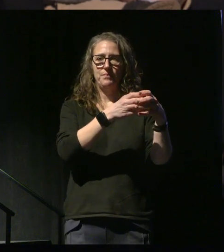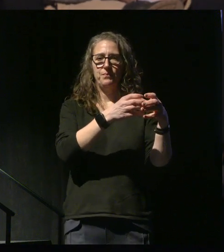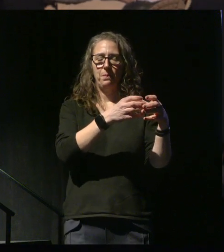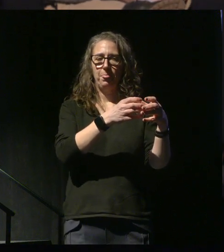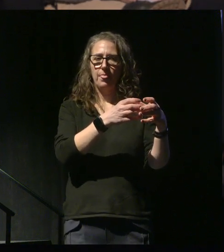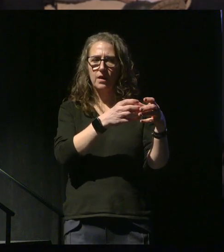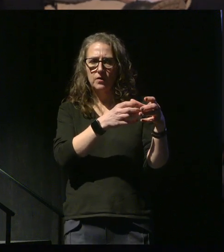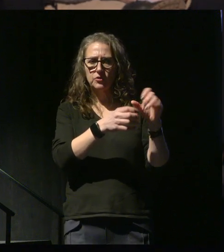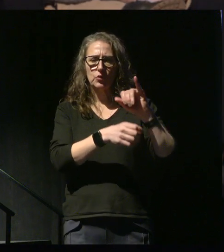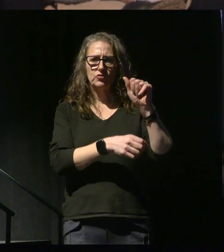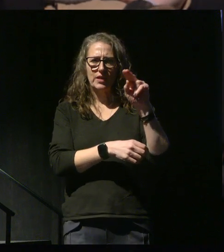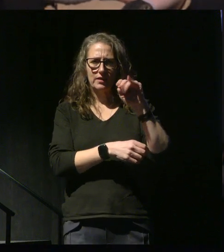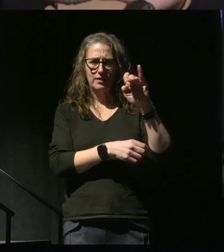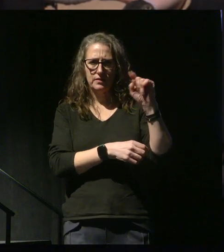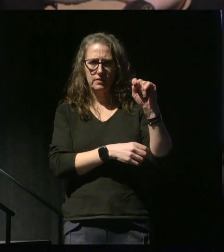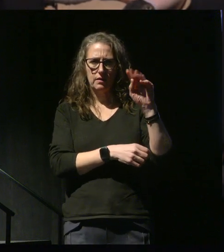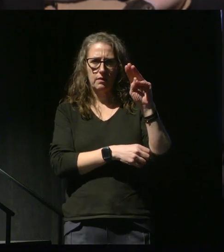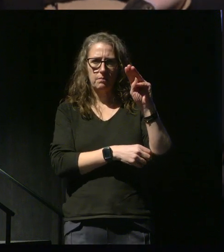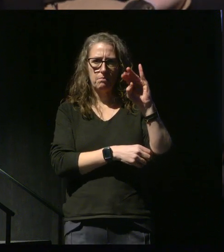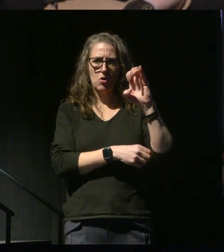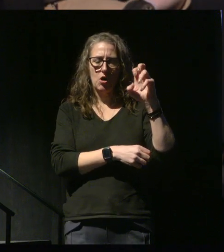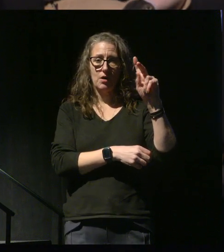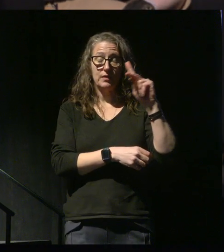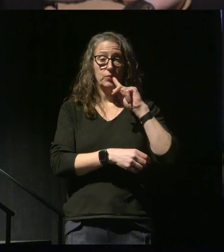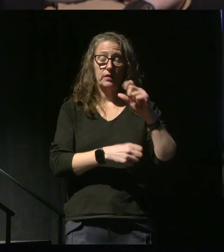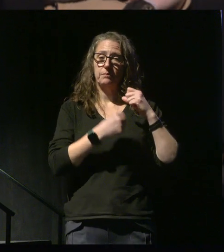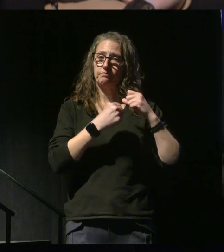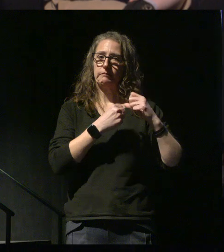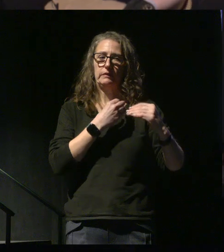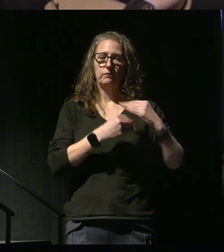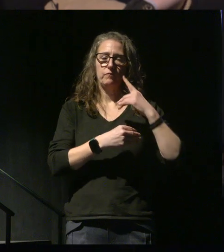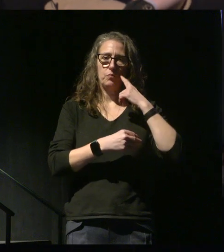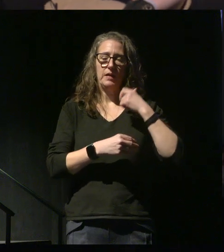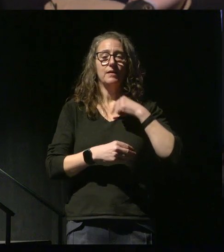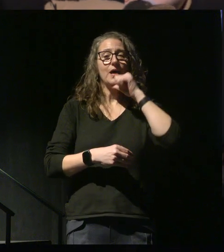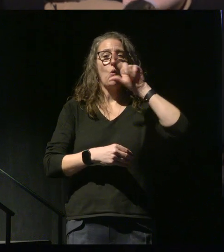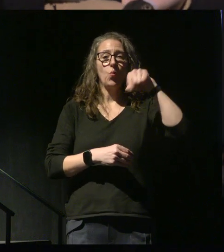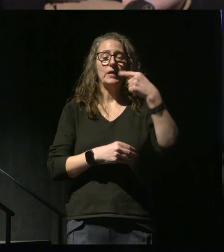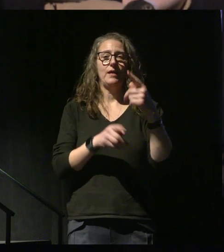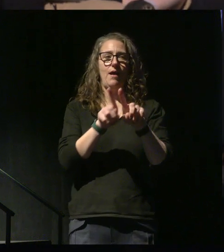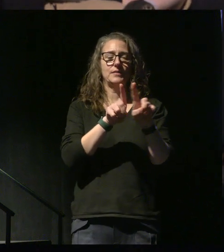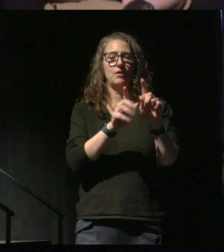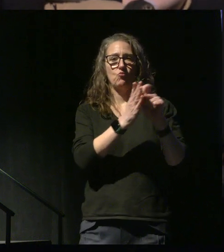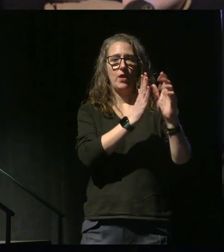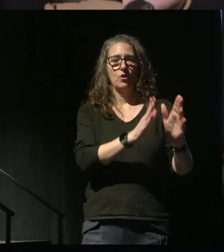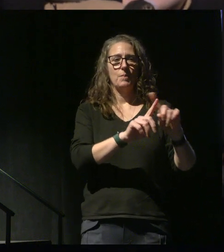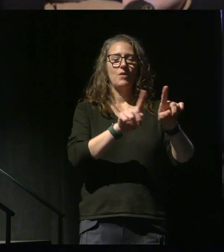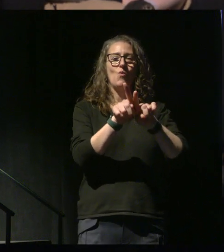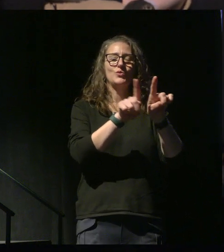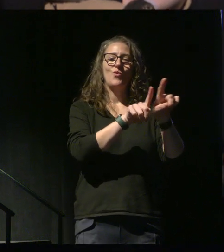So, you know, sir Janet Mock has been deeply inspirational to me, not just as a writer, but also as a person.